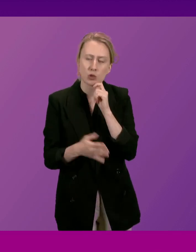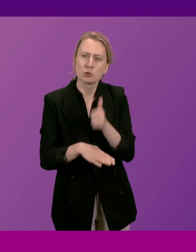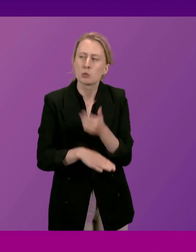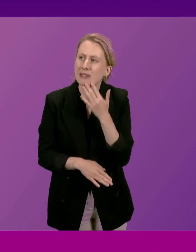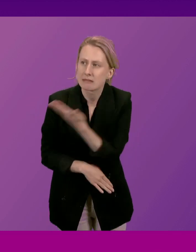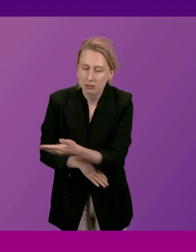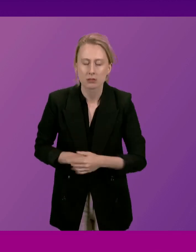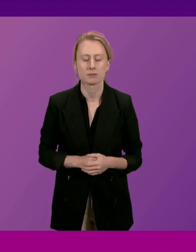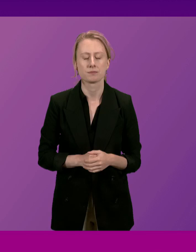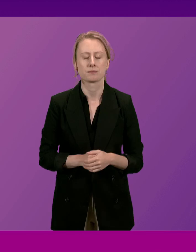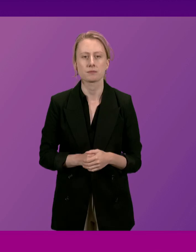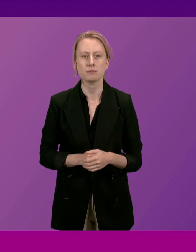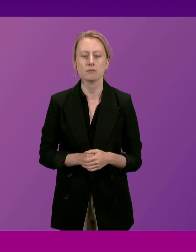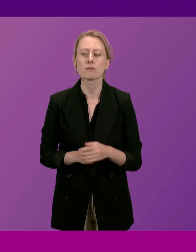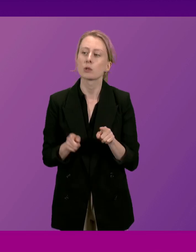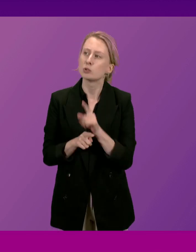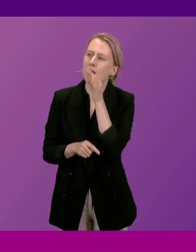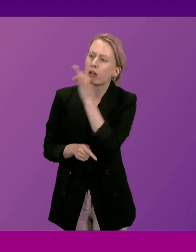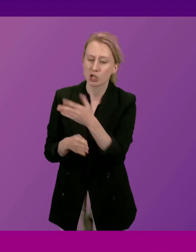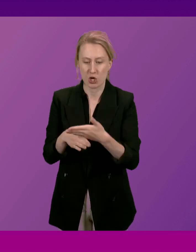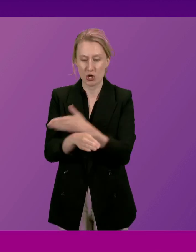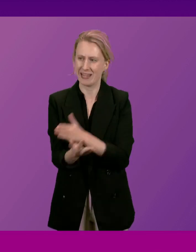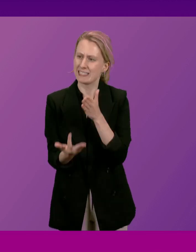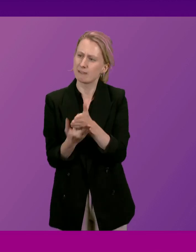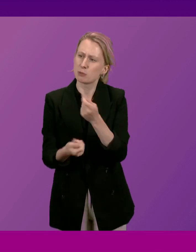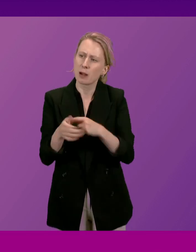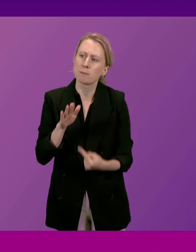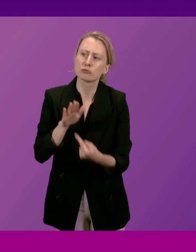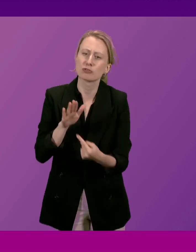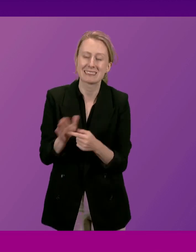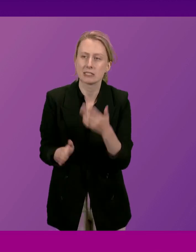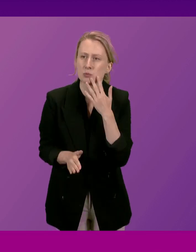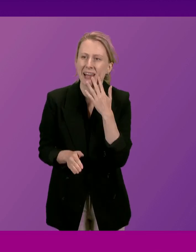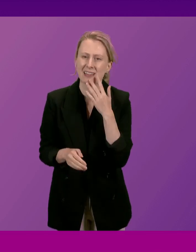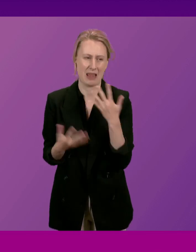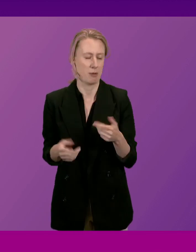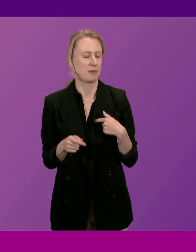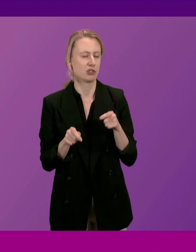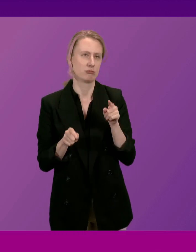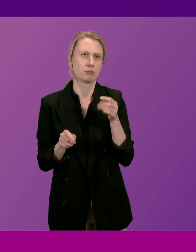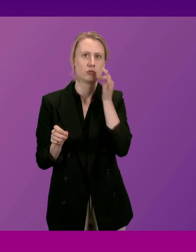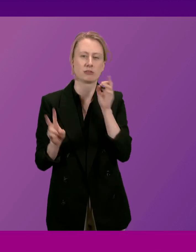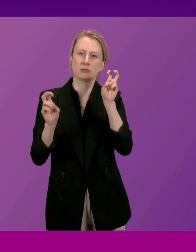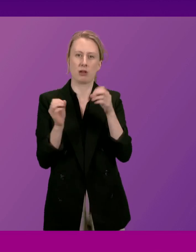“When will early intervention become the priority, and not just a buzzword ” She demands: